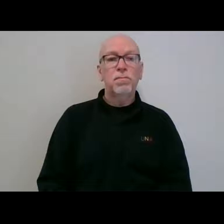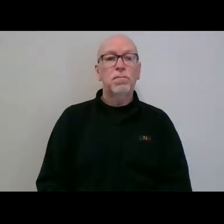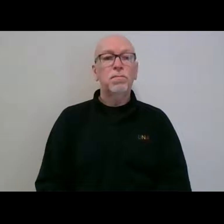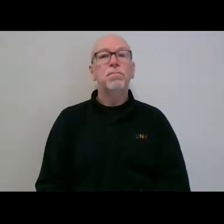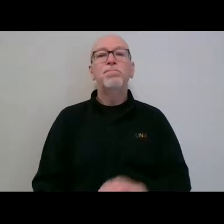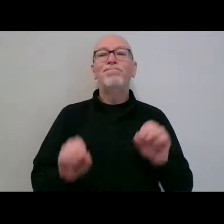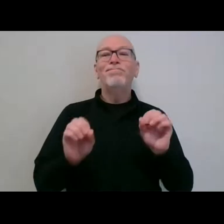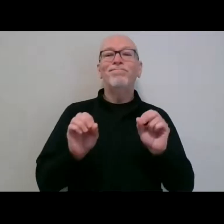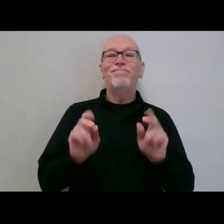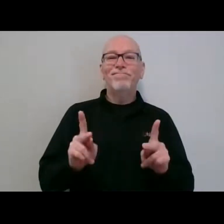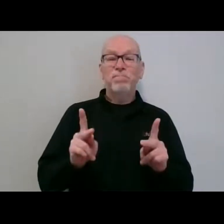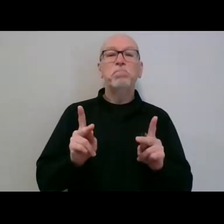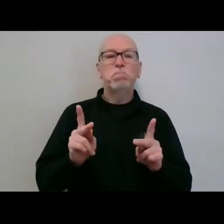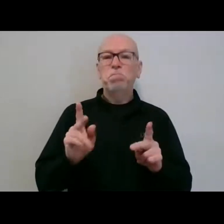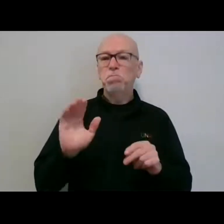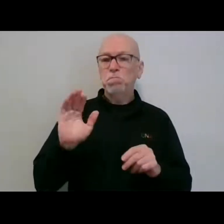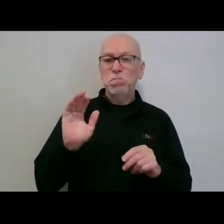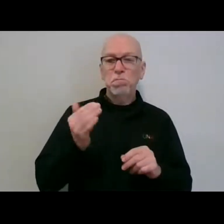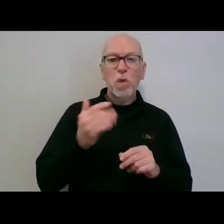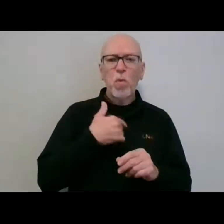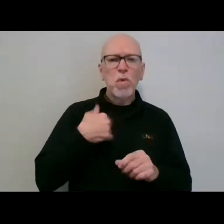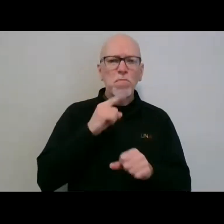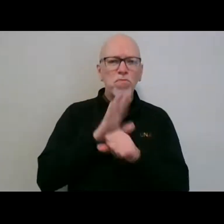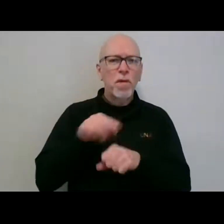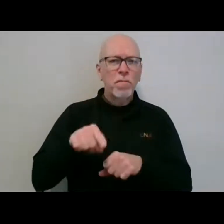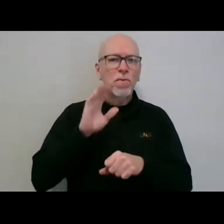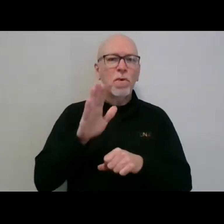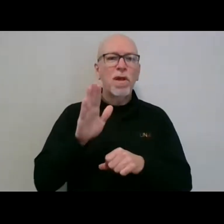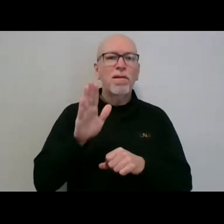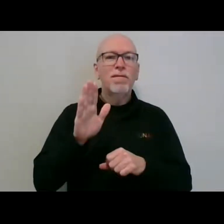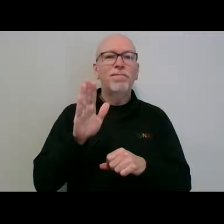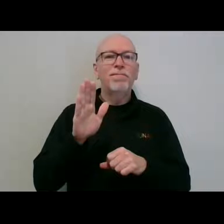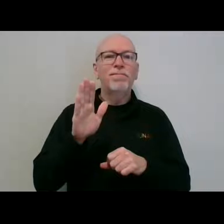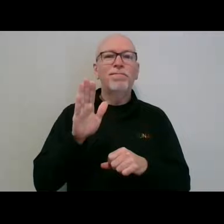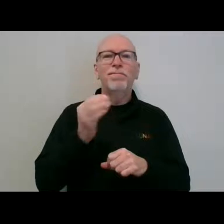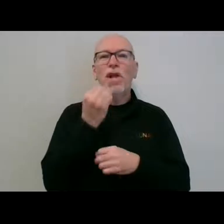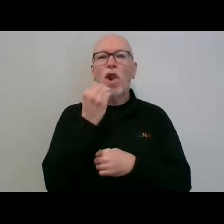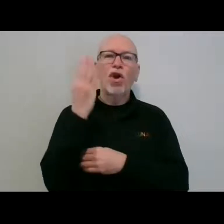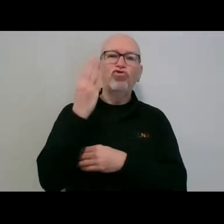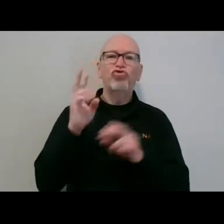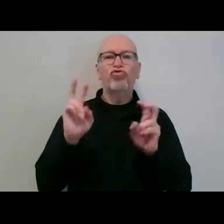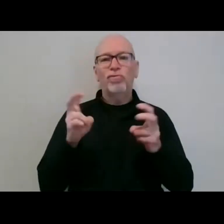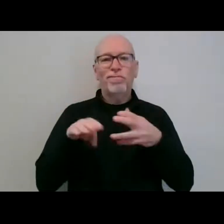Okay, since we promised this would be a lunch break webinar,